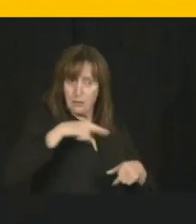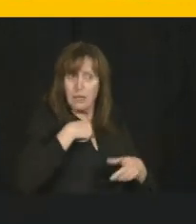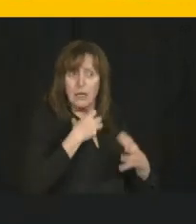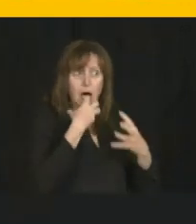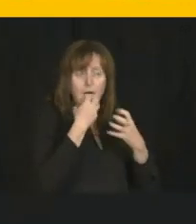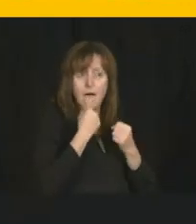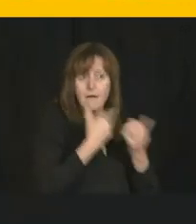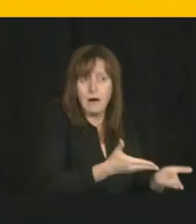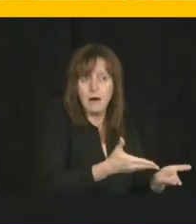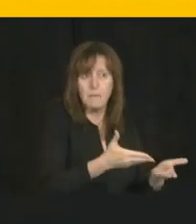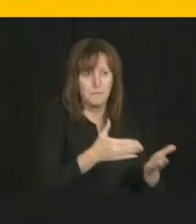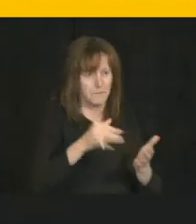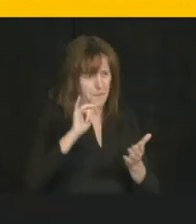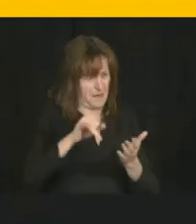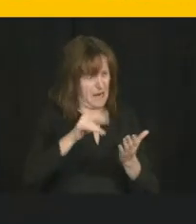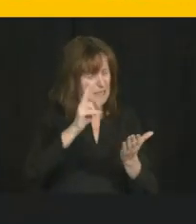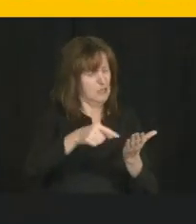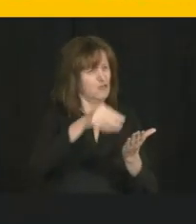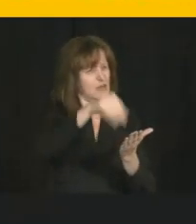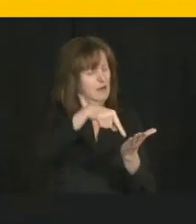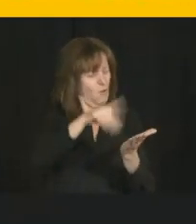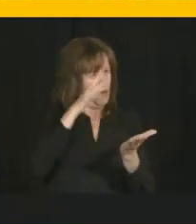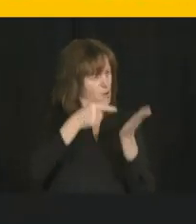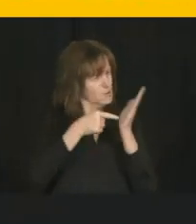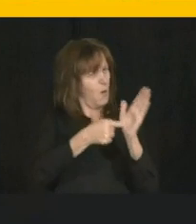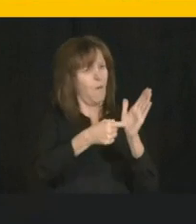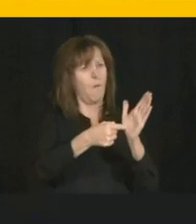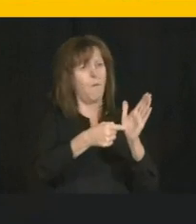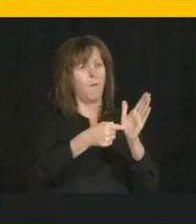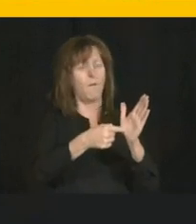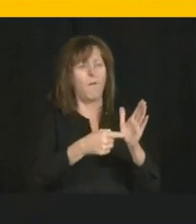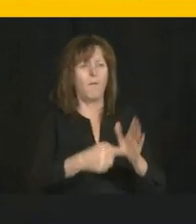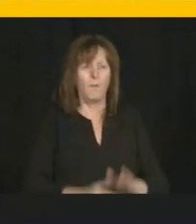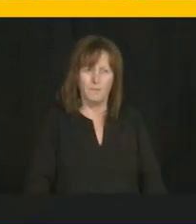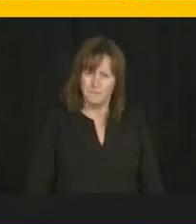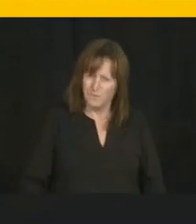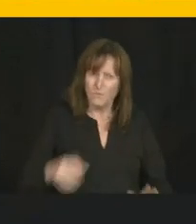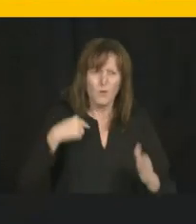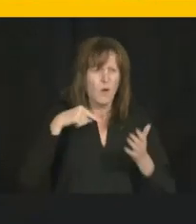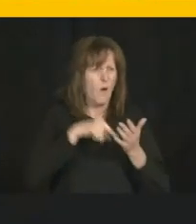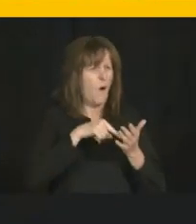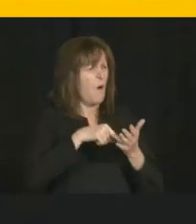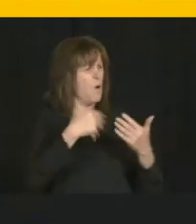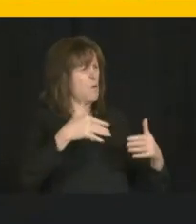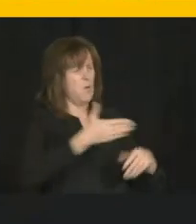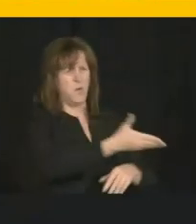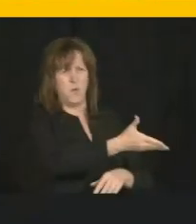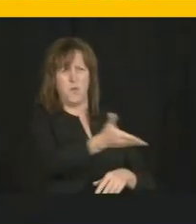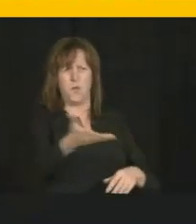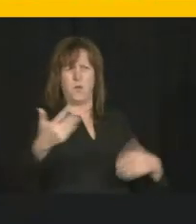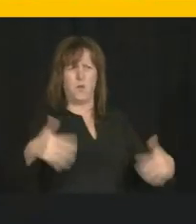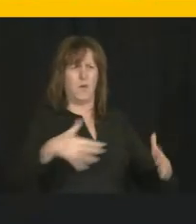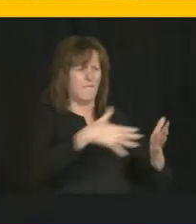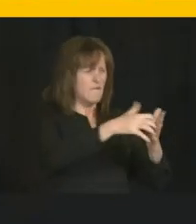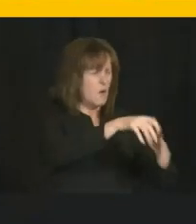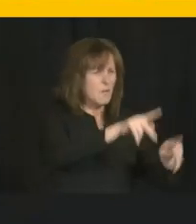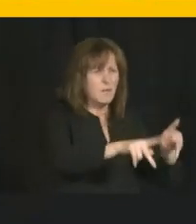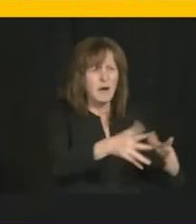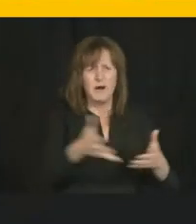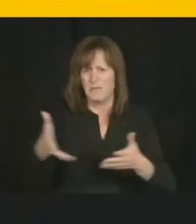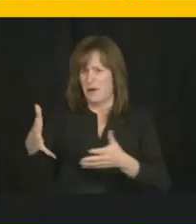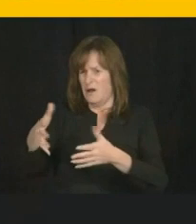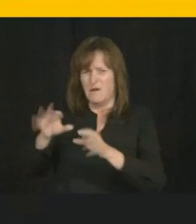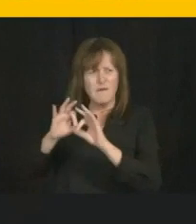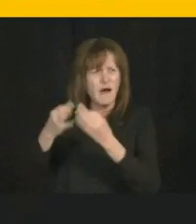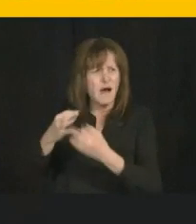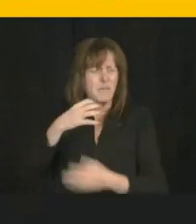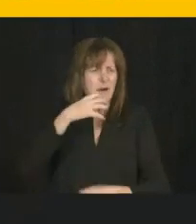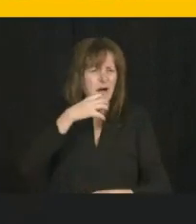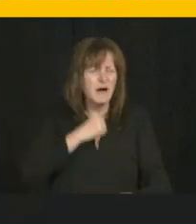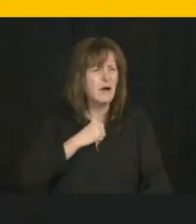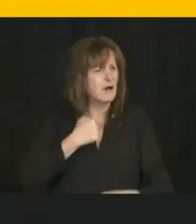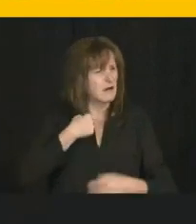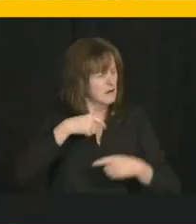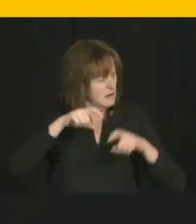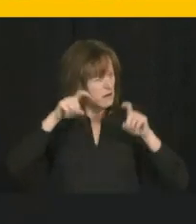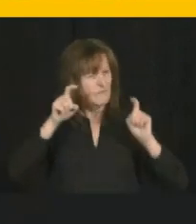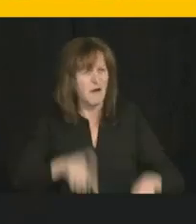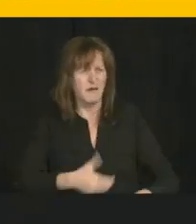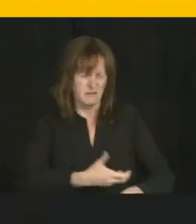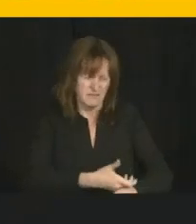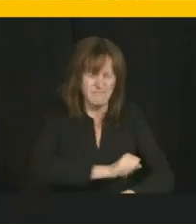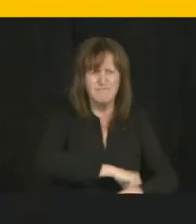TODAY WE'RE LAUCHERING AN ALL